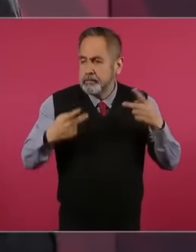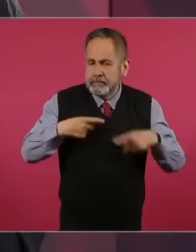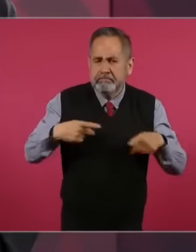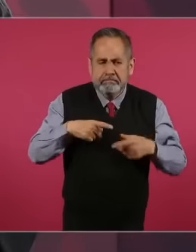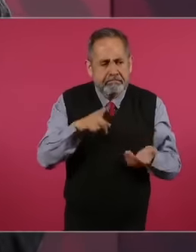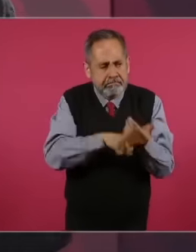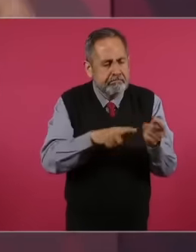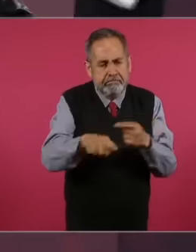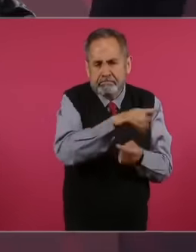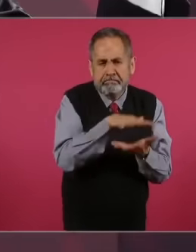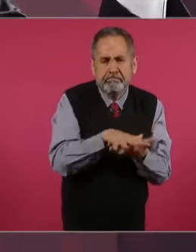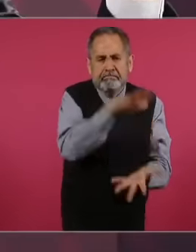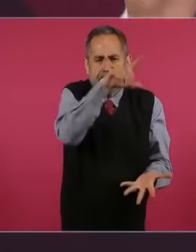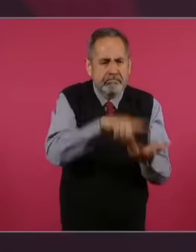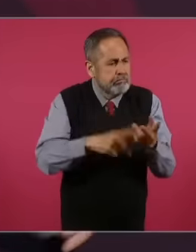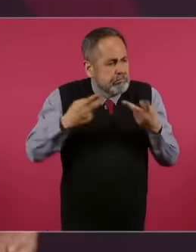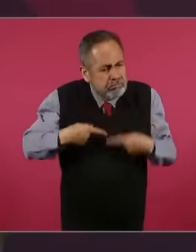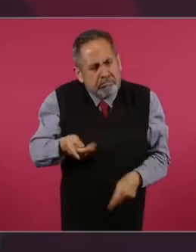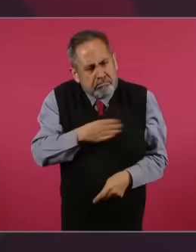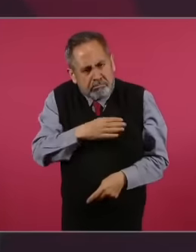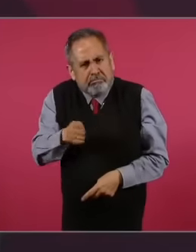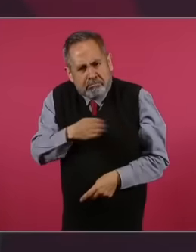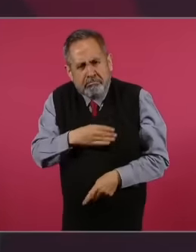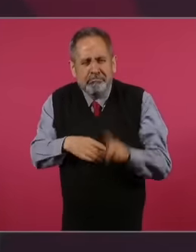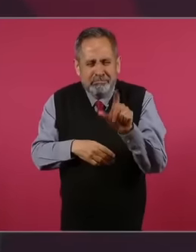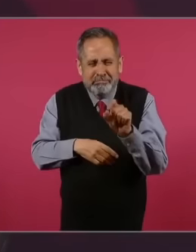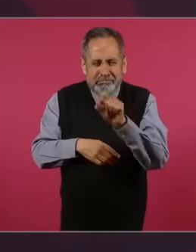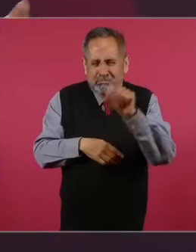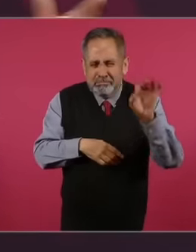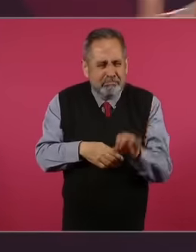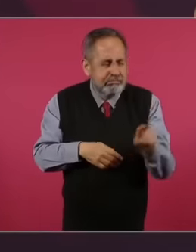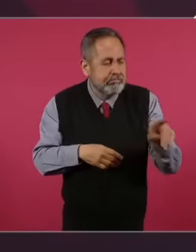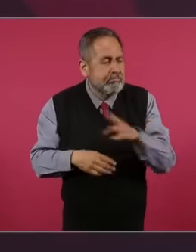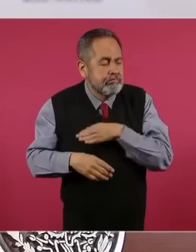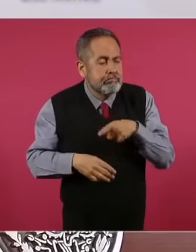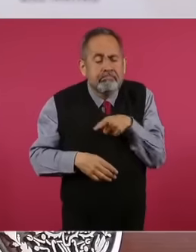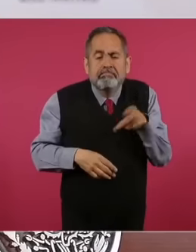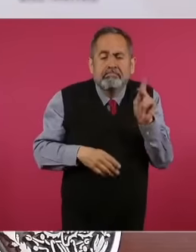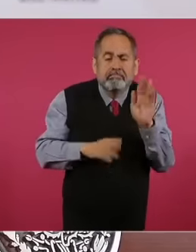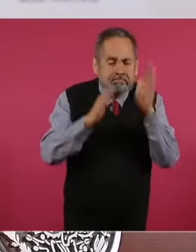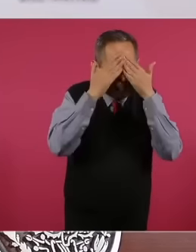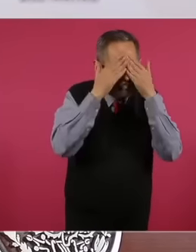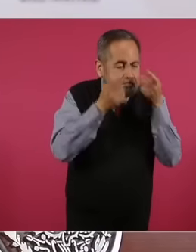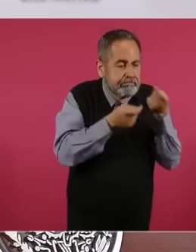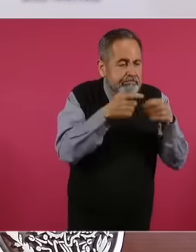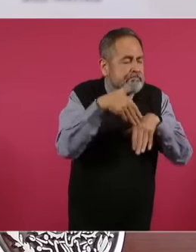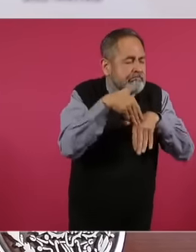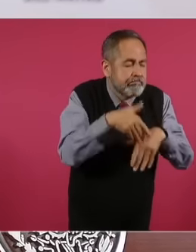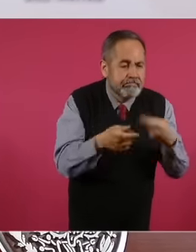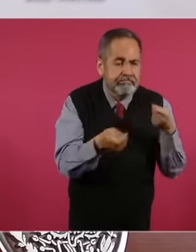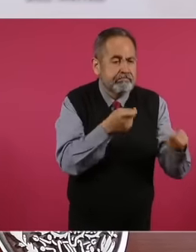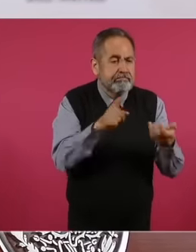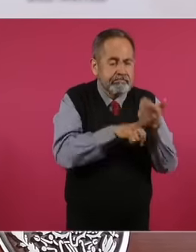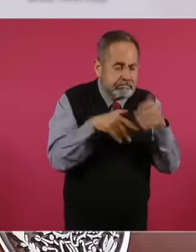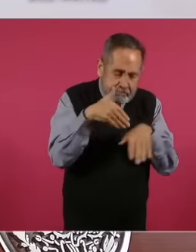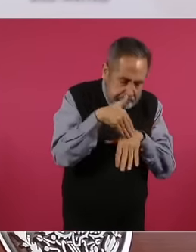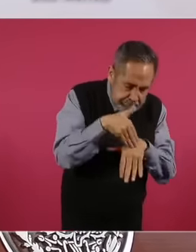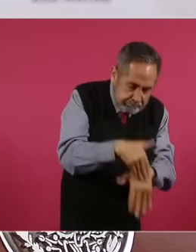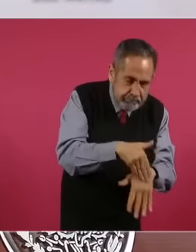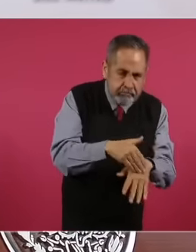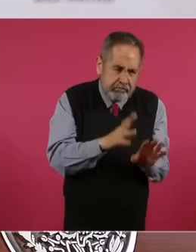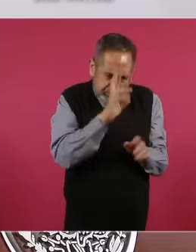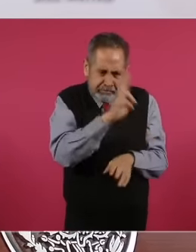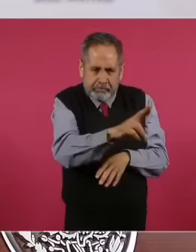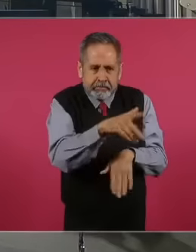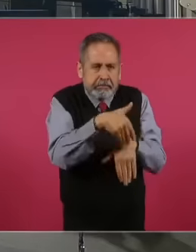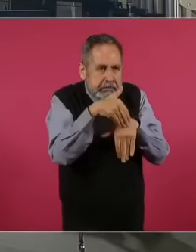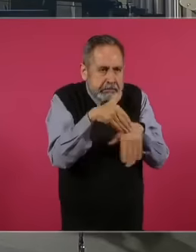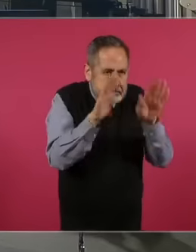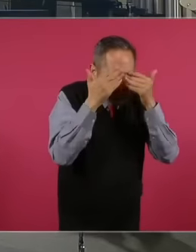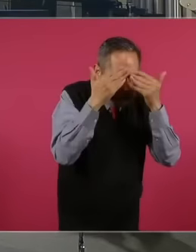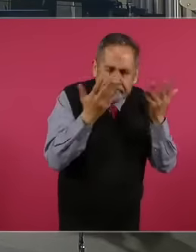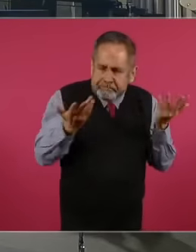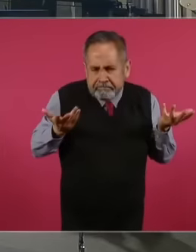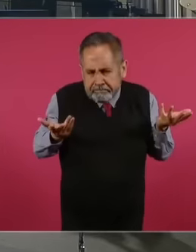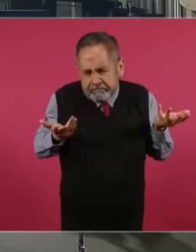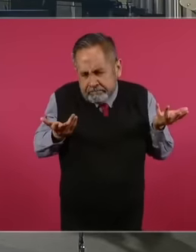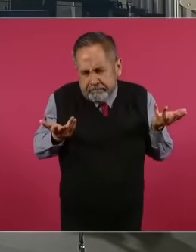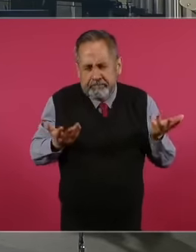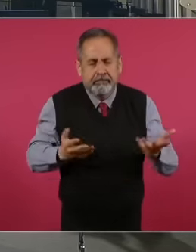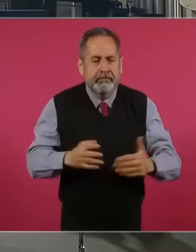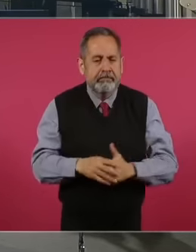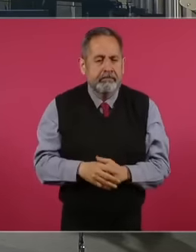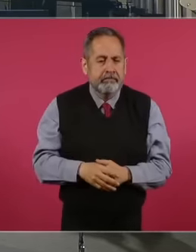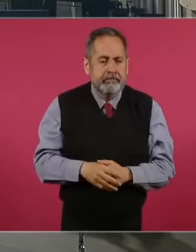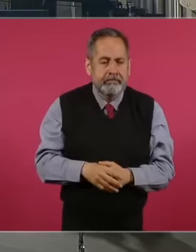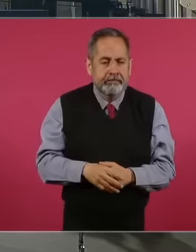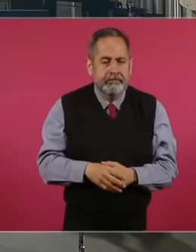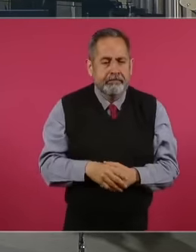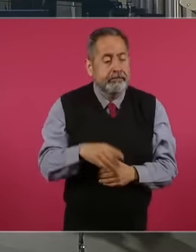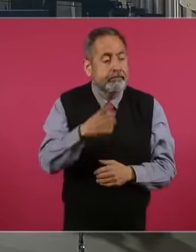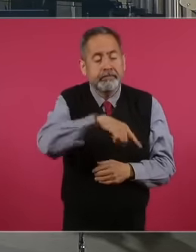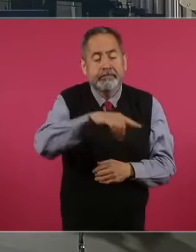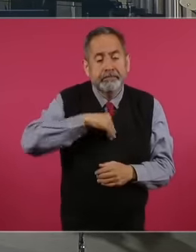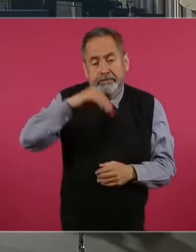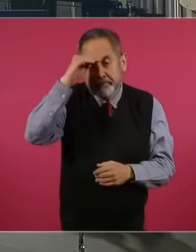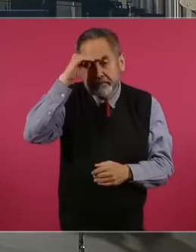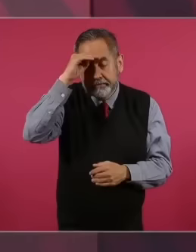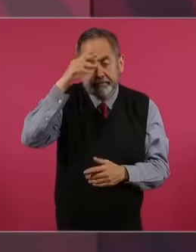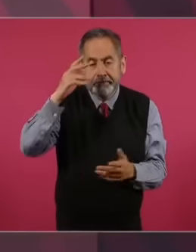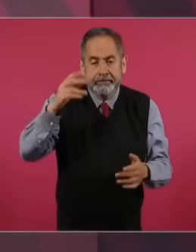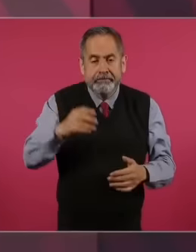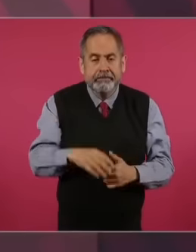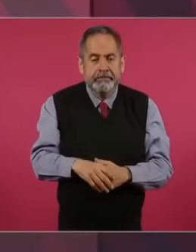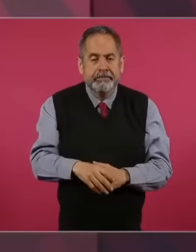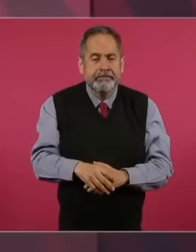The majority are very good people Nothing more than that they are manipulated with all due respect eh and it is thought that